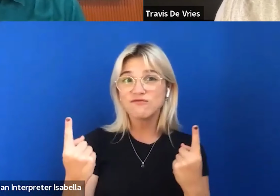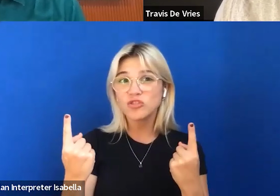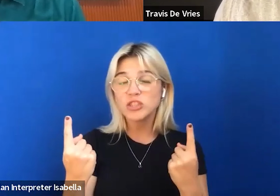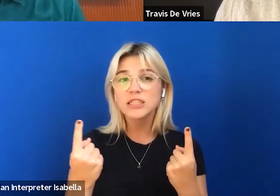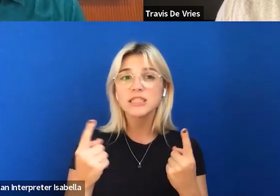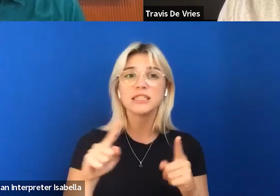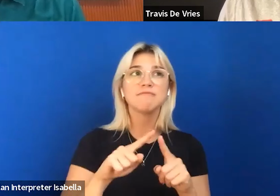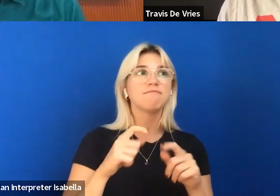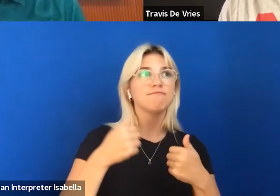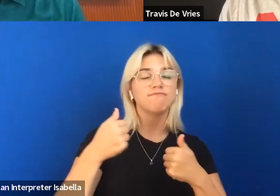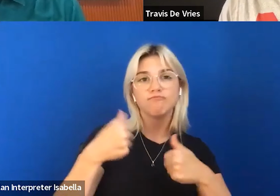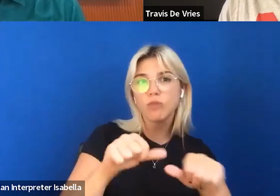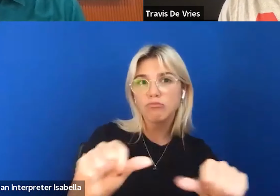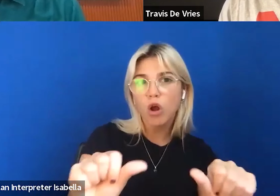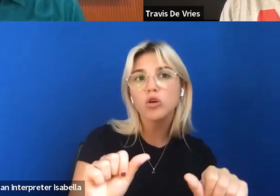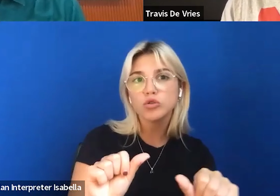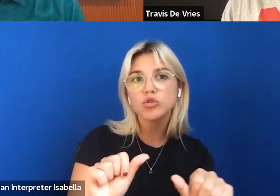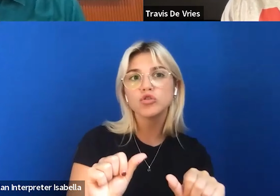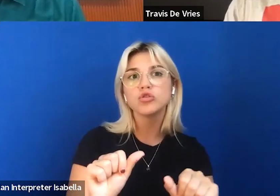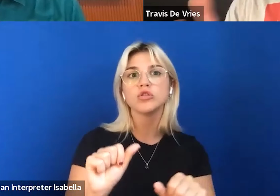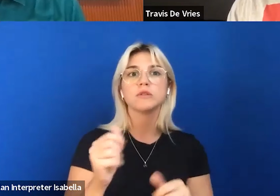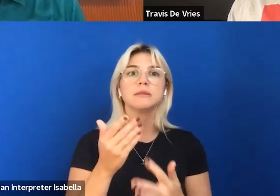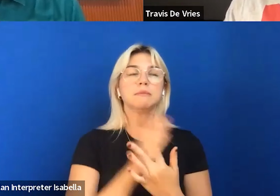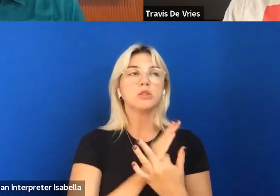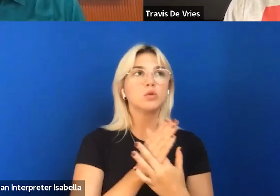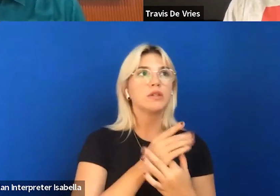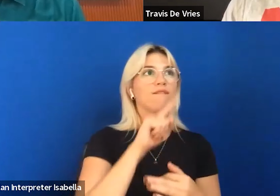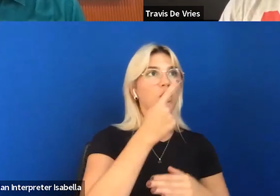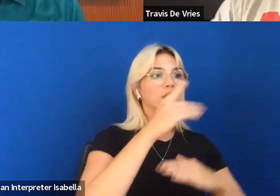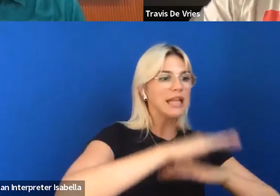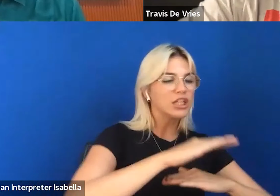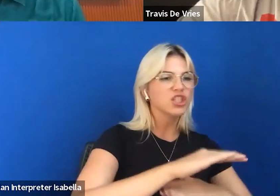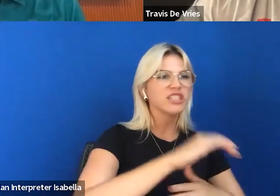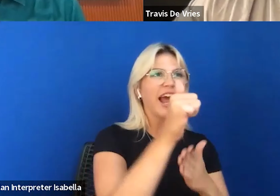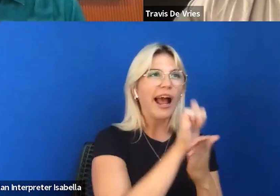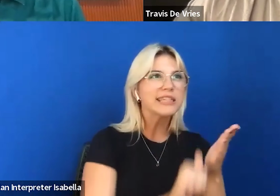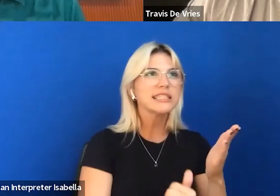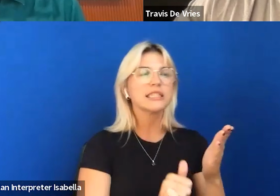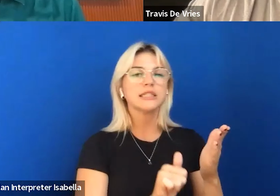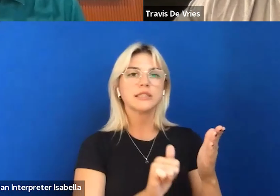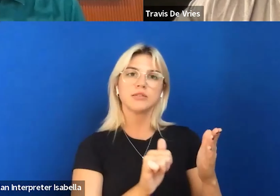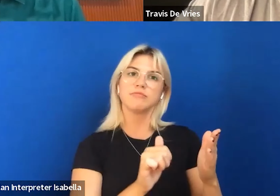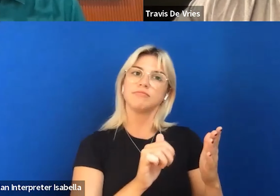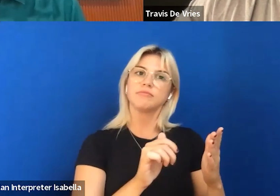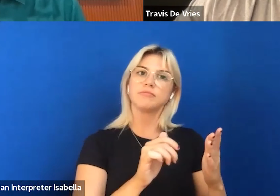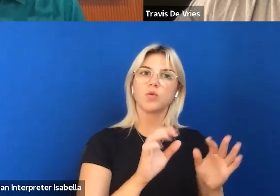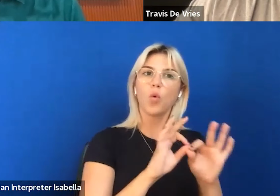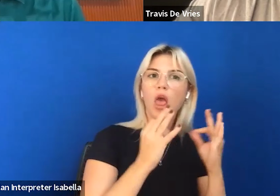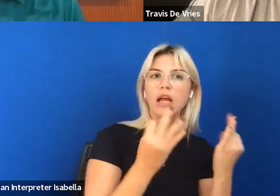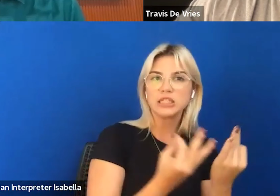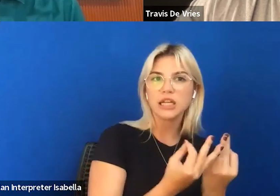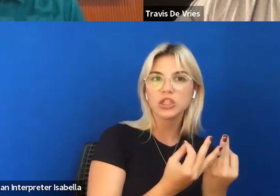First Nations and non-Indigenous artists and organisations. And the assessment, as well.